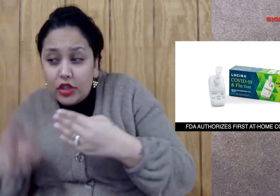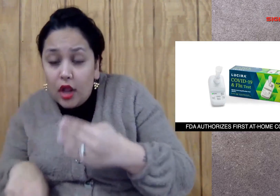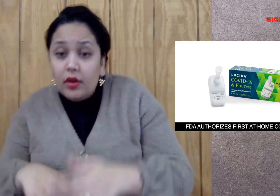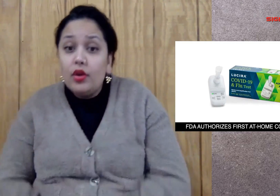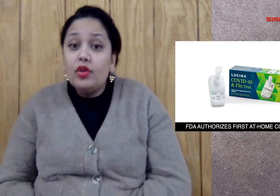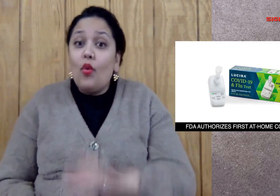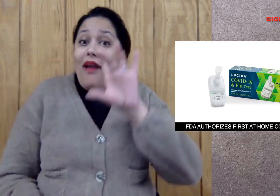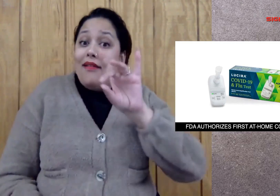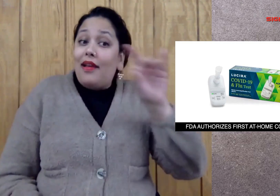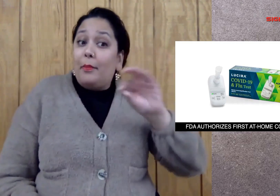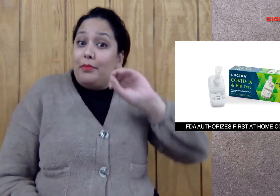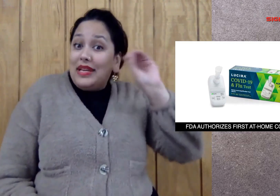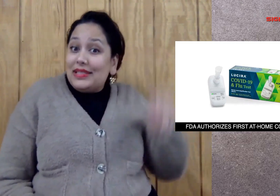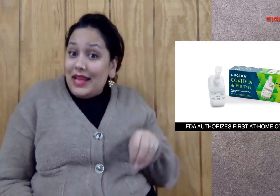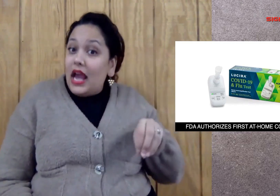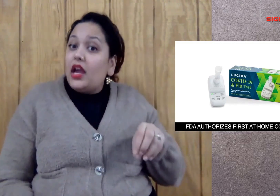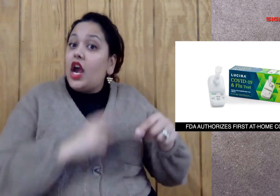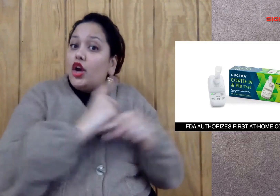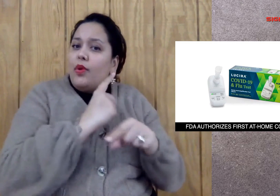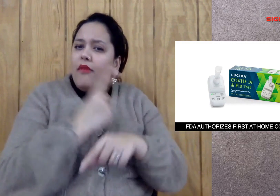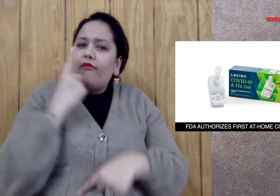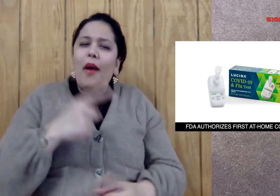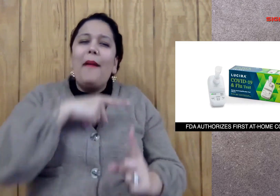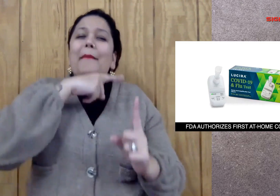accurate for a positive result.